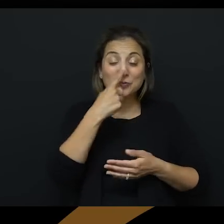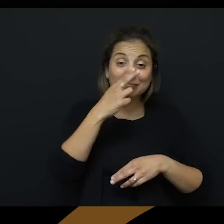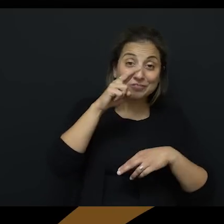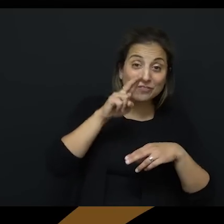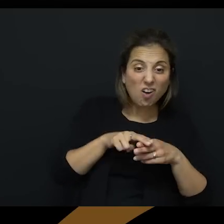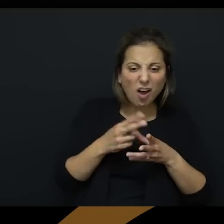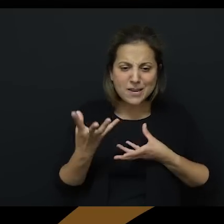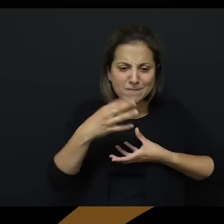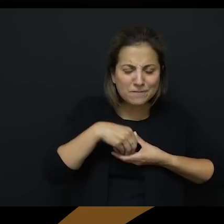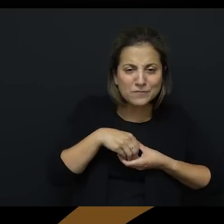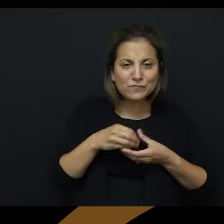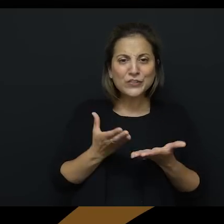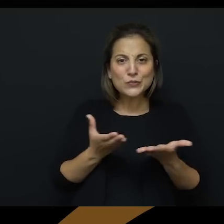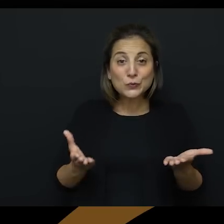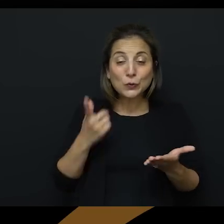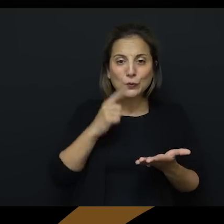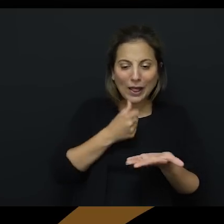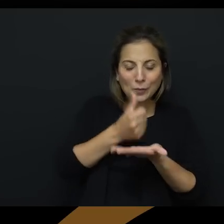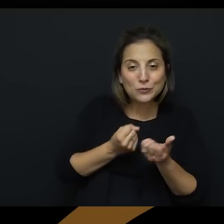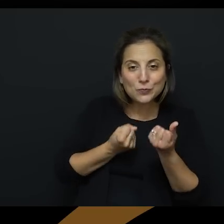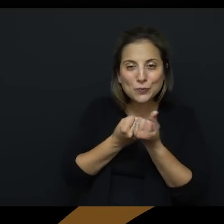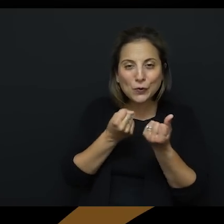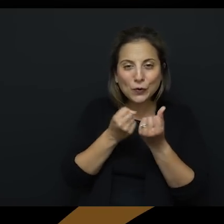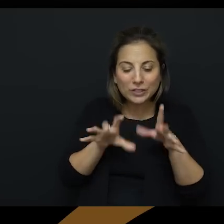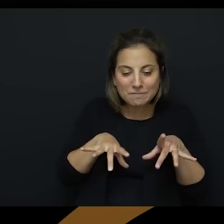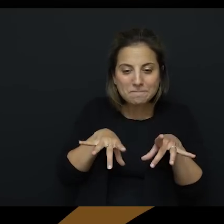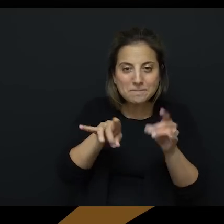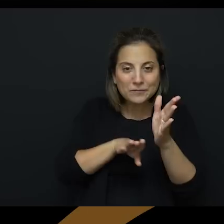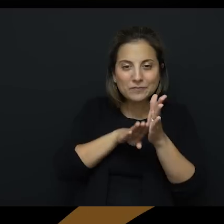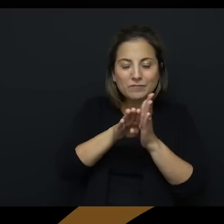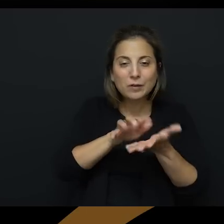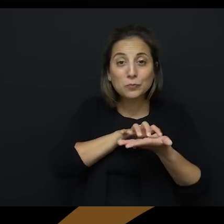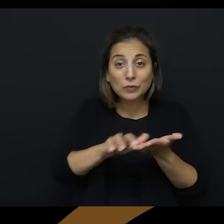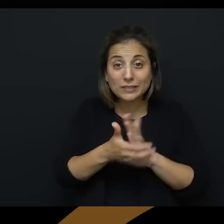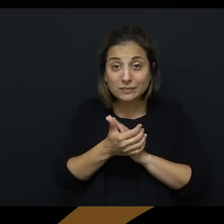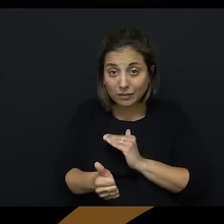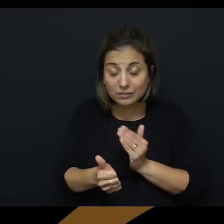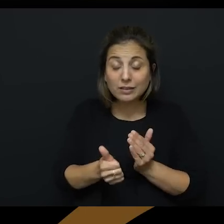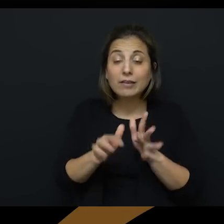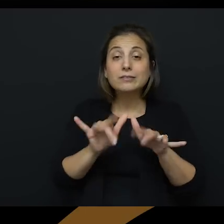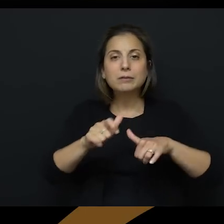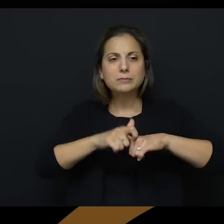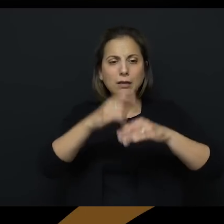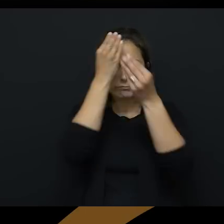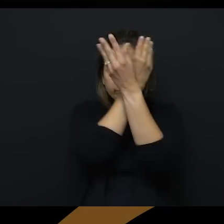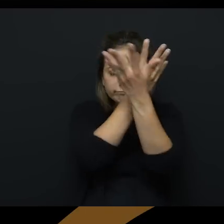We hope it will serve as a fun and engaging tool to support the development of braille skills and help